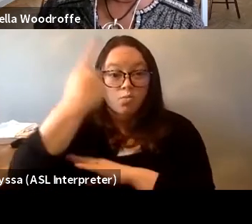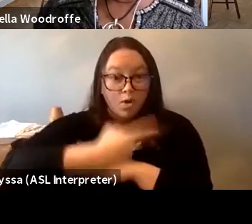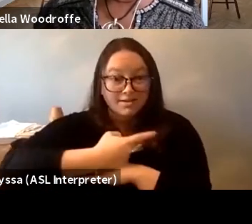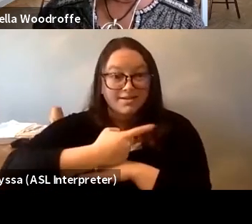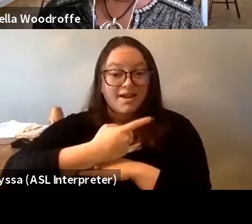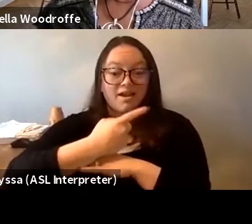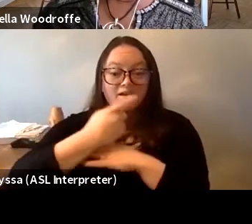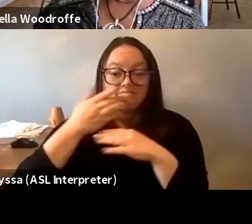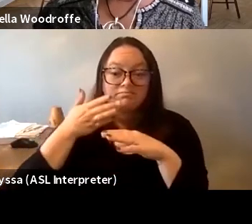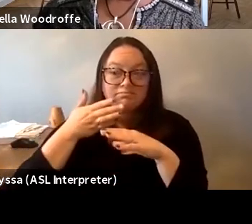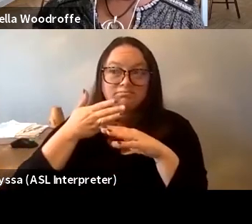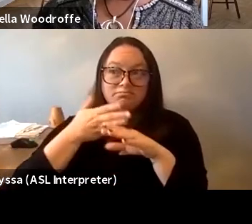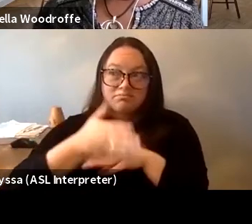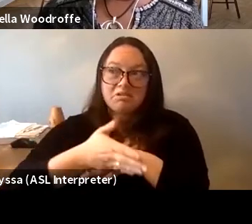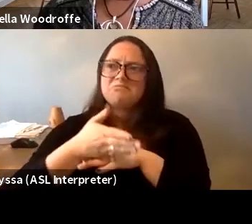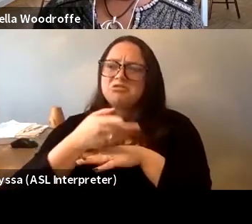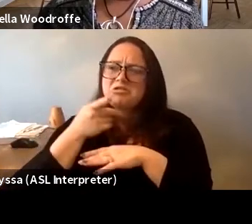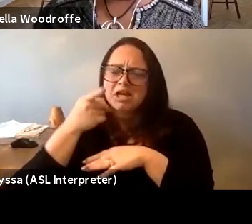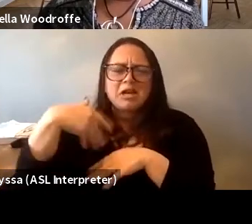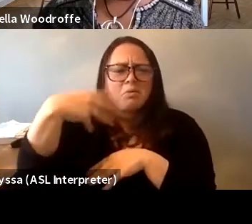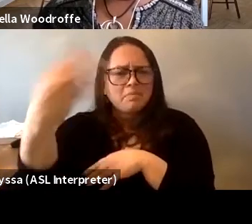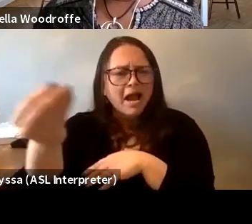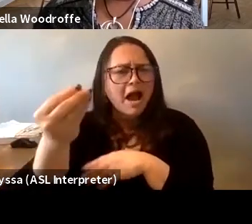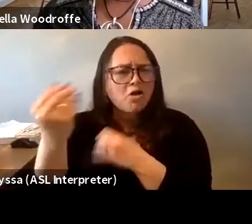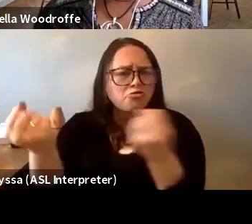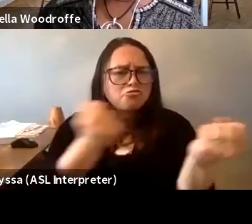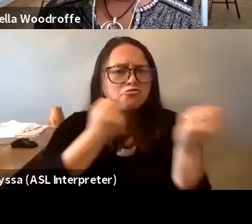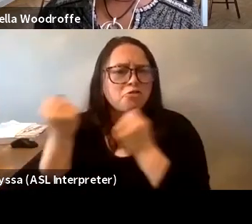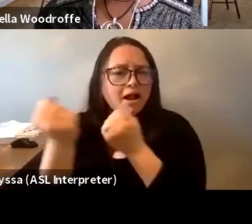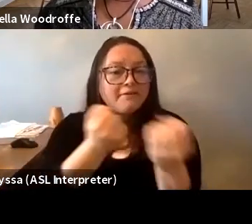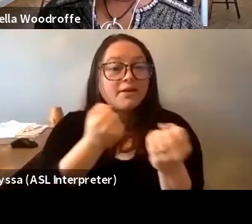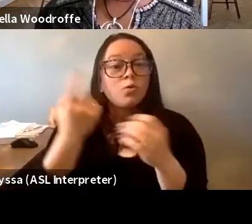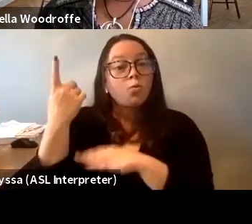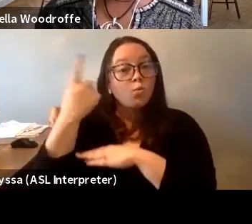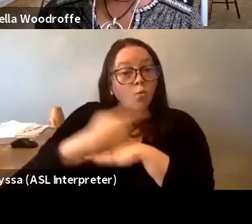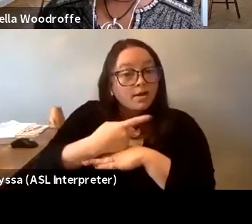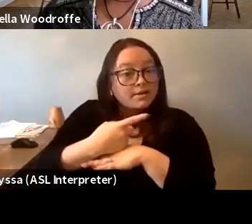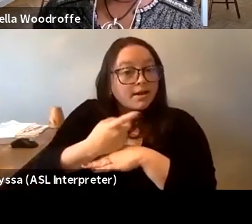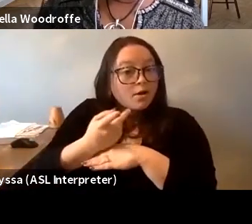go driving. And one day we were at home and you know, the door